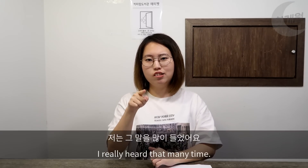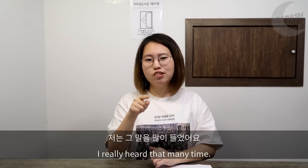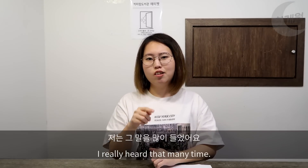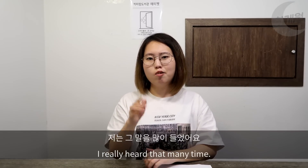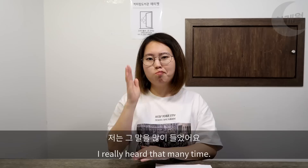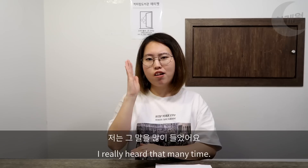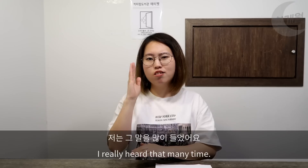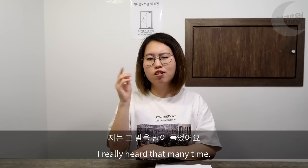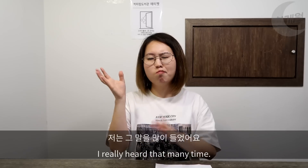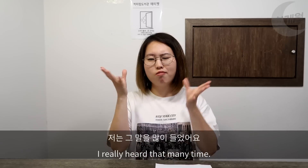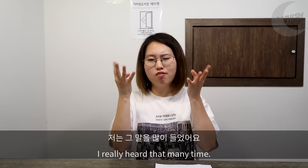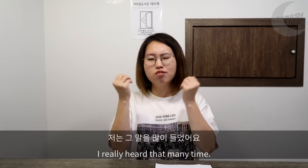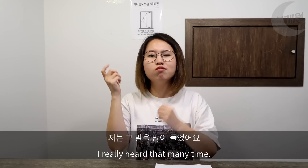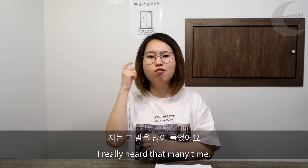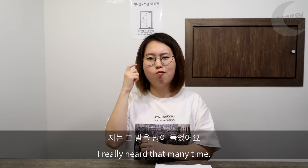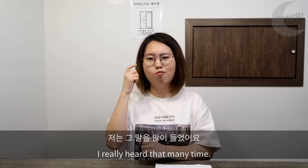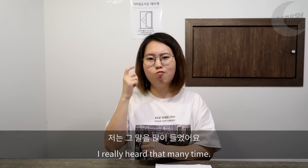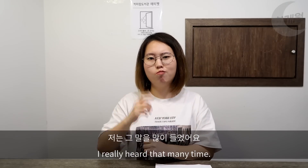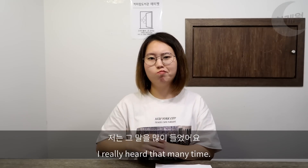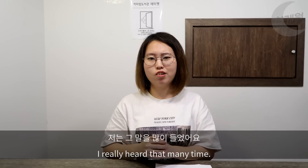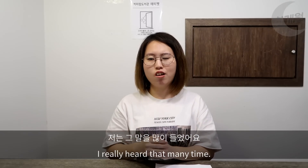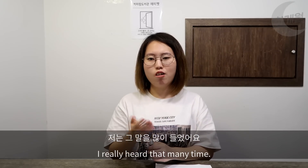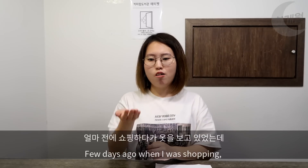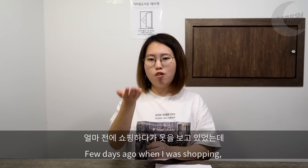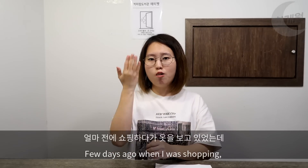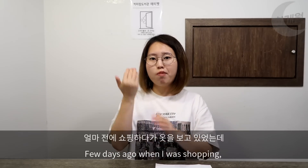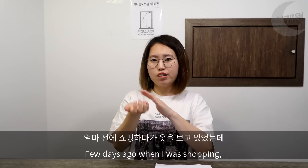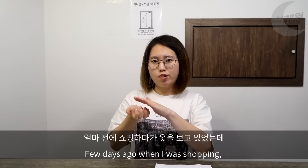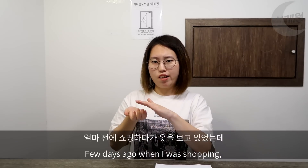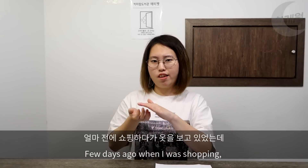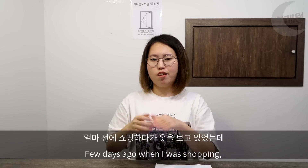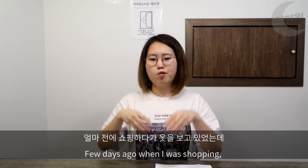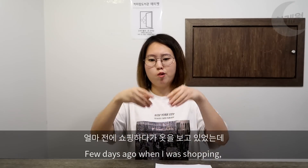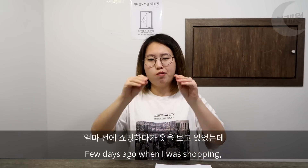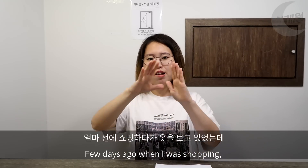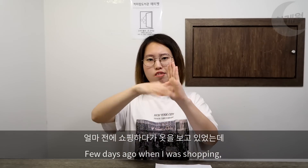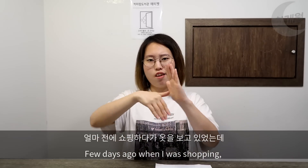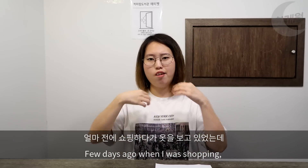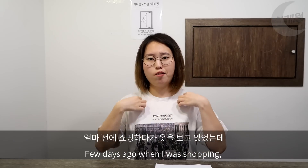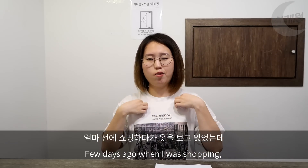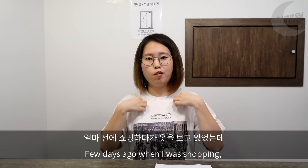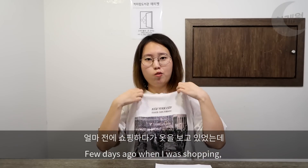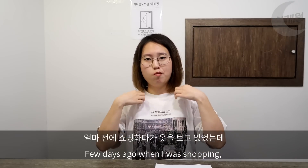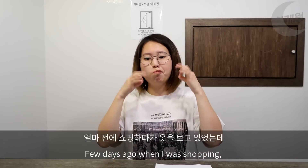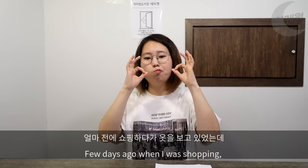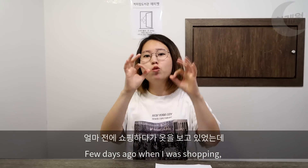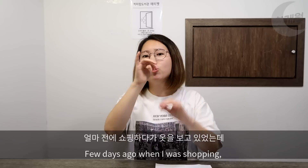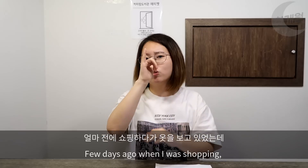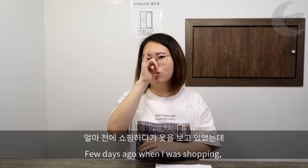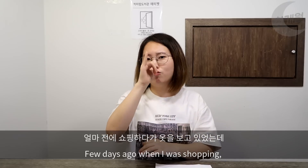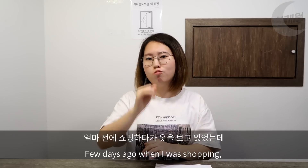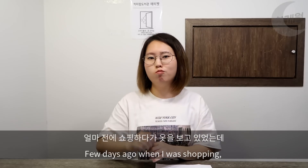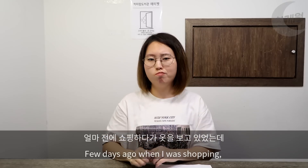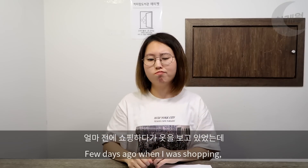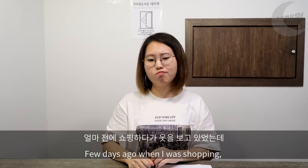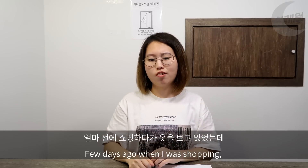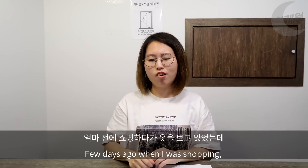I really heard that many time. Few days ago when I was shopping,